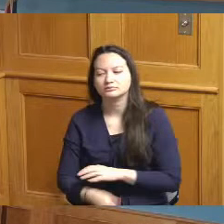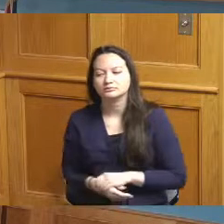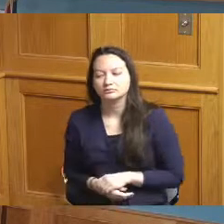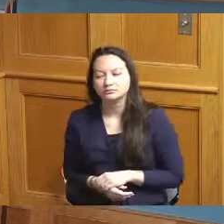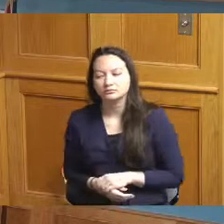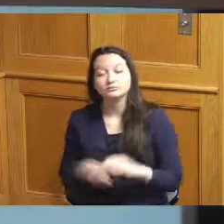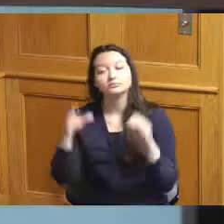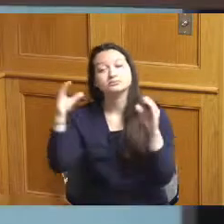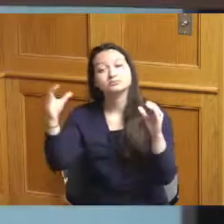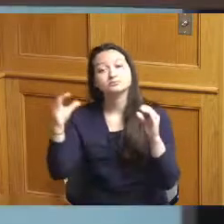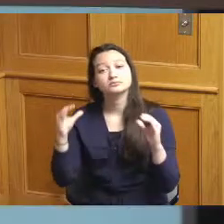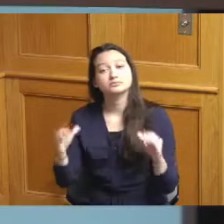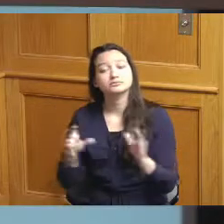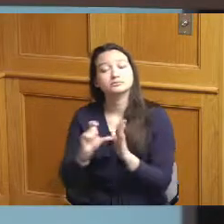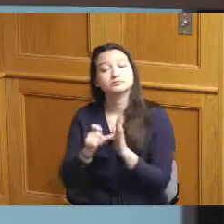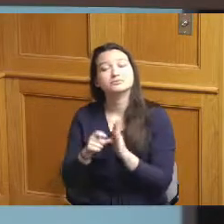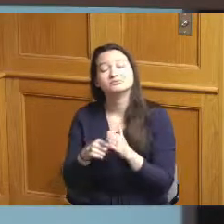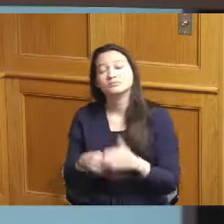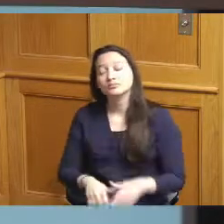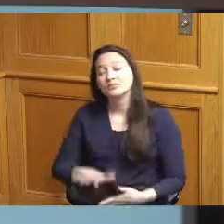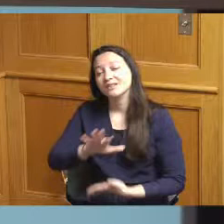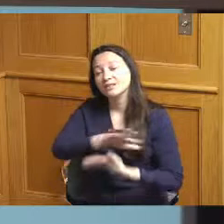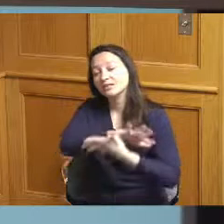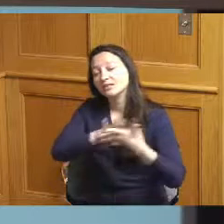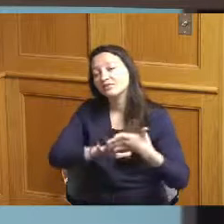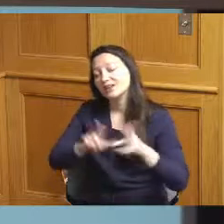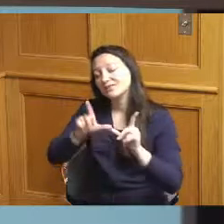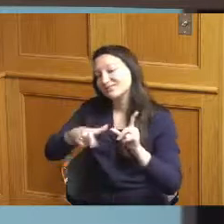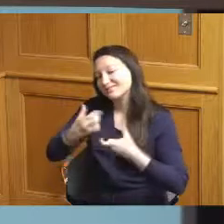and then also we want to point out that five of the agreements have expired this year so